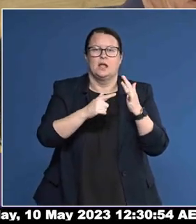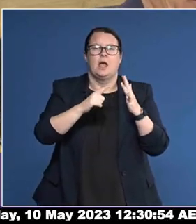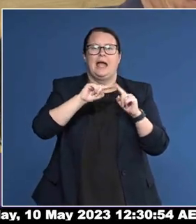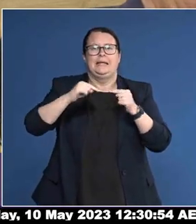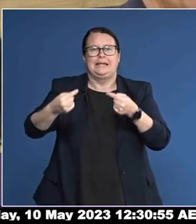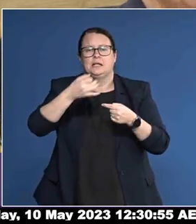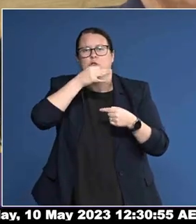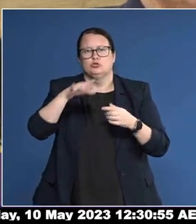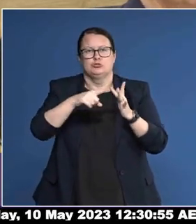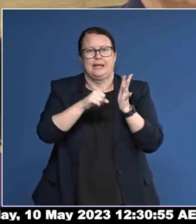Yes.